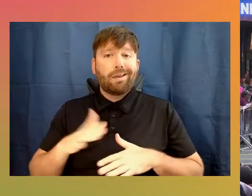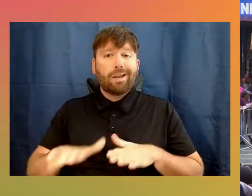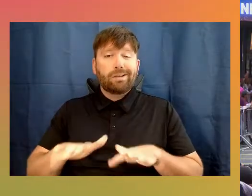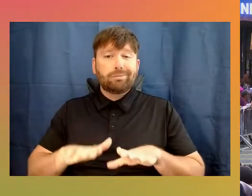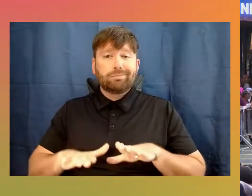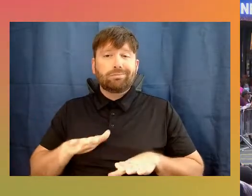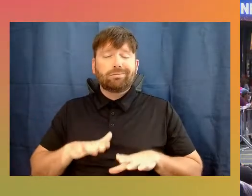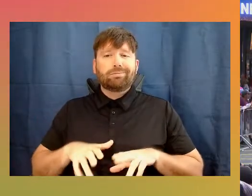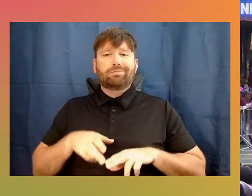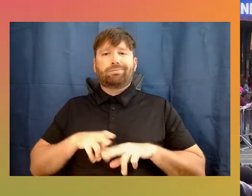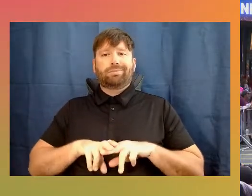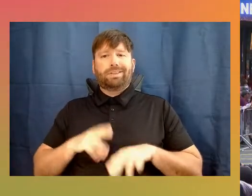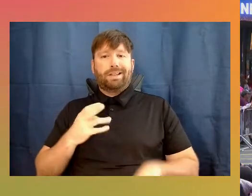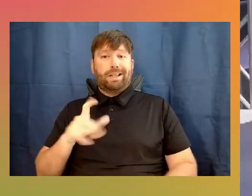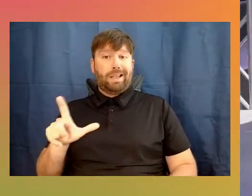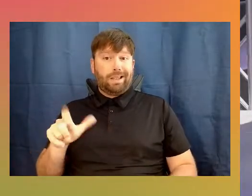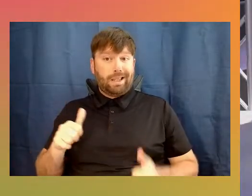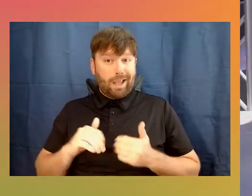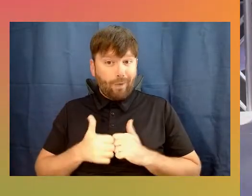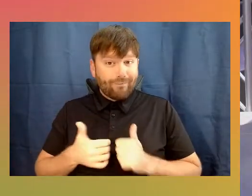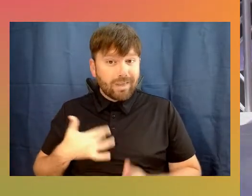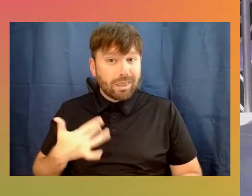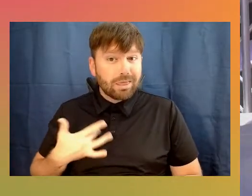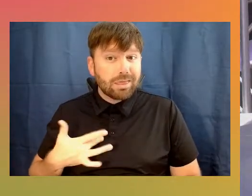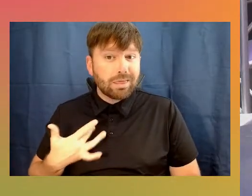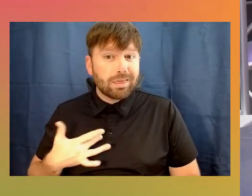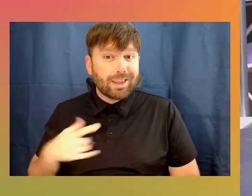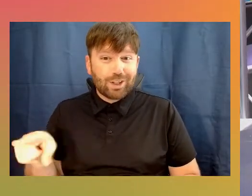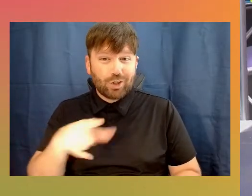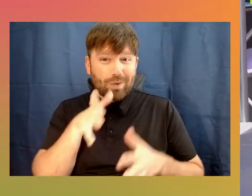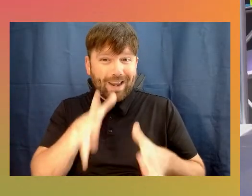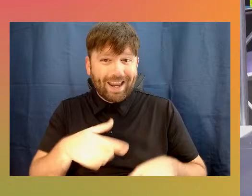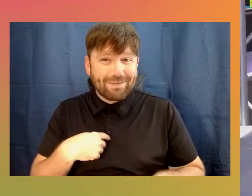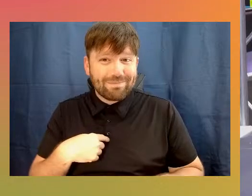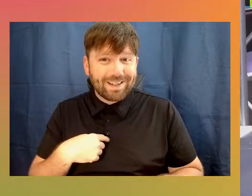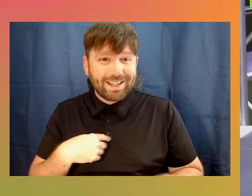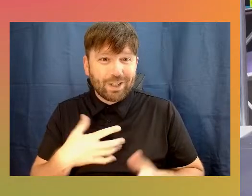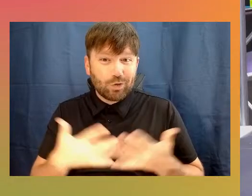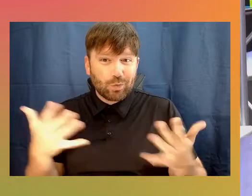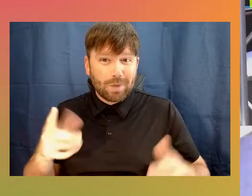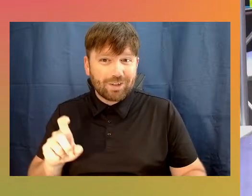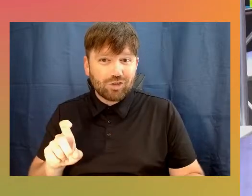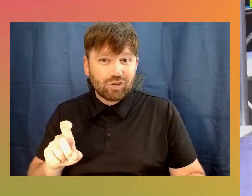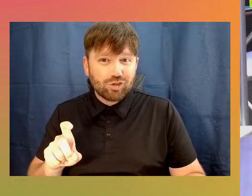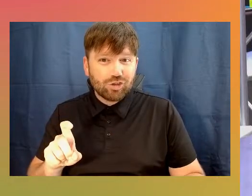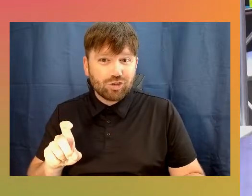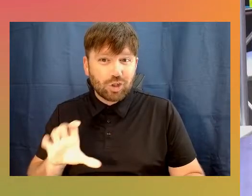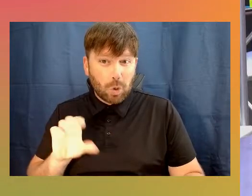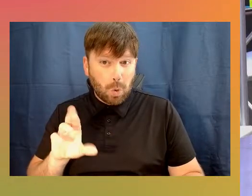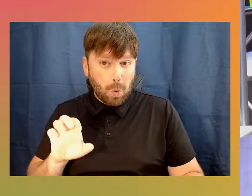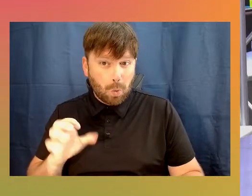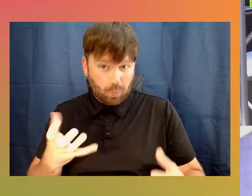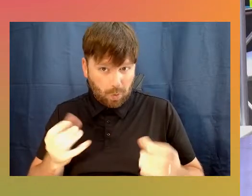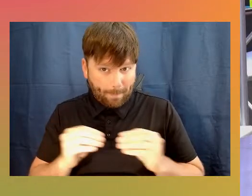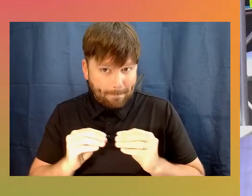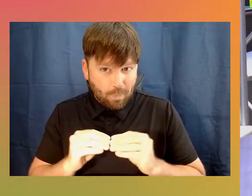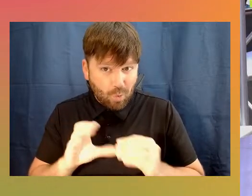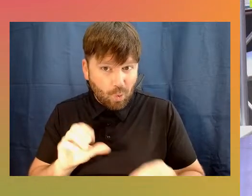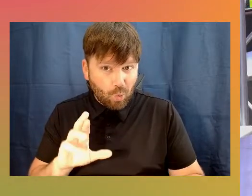GOOD. START TO WALK THE HANDS TOWARDS THE KNEES AND SIT BACK ON THE HEELS. HOW ARE WE FEELING?